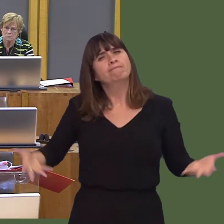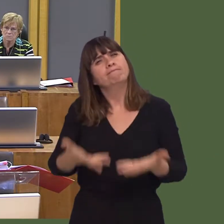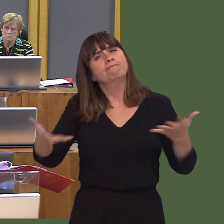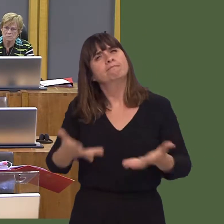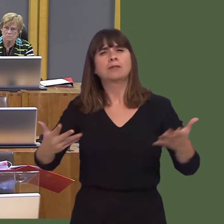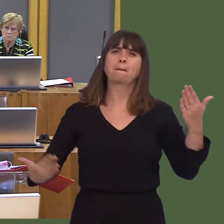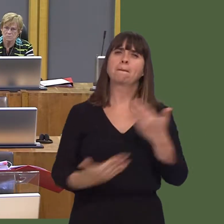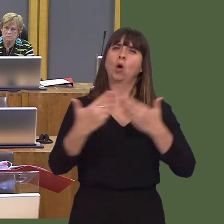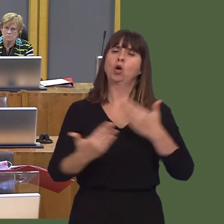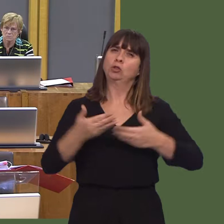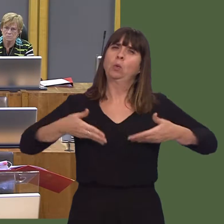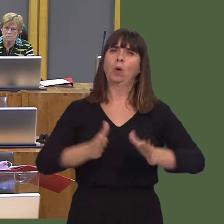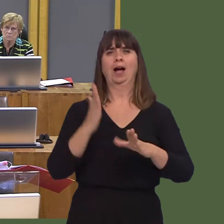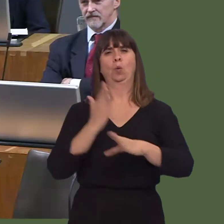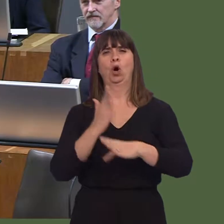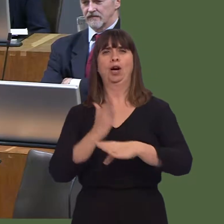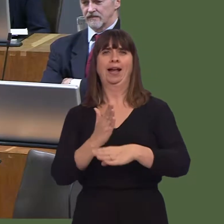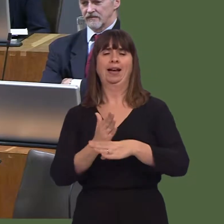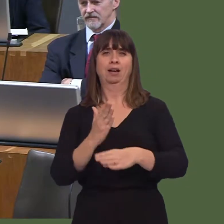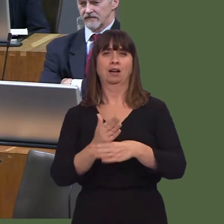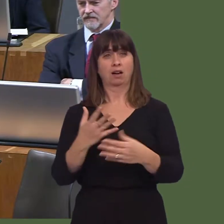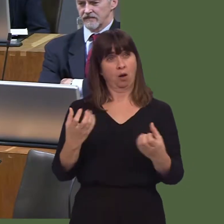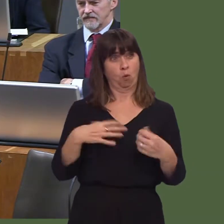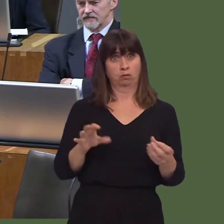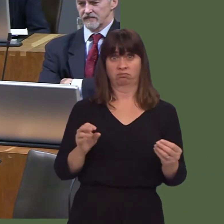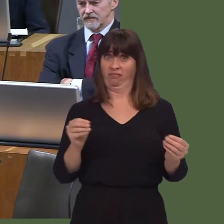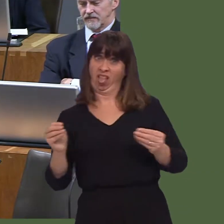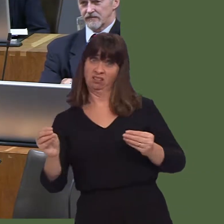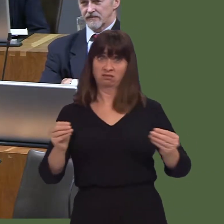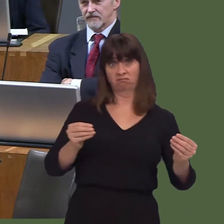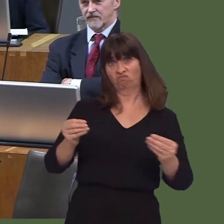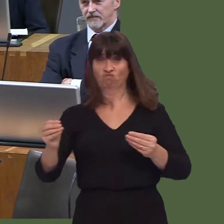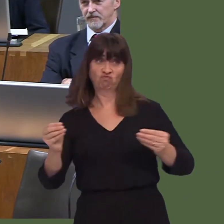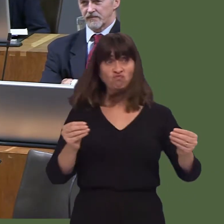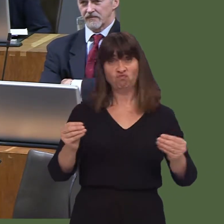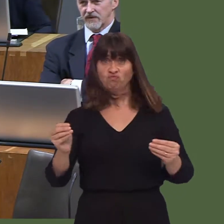is more than flexible working conditions, and they are around looking to see where we